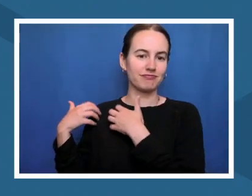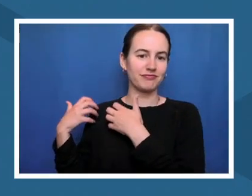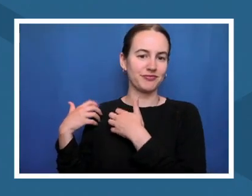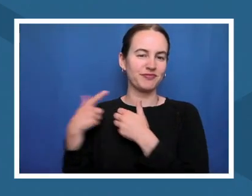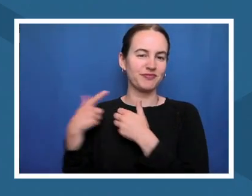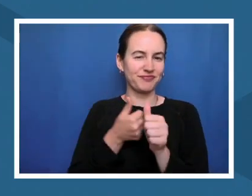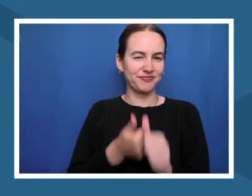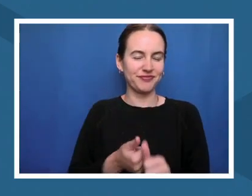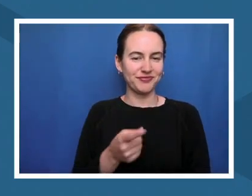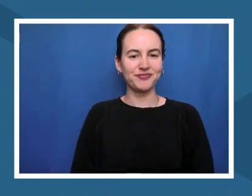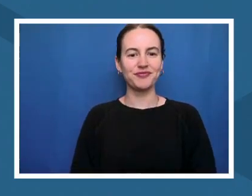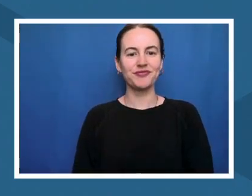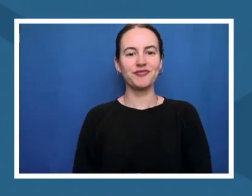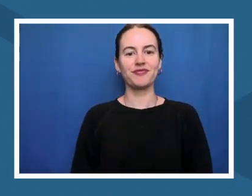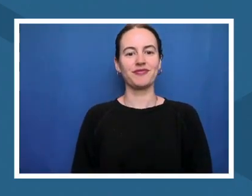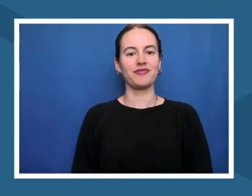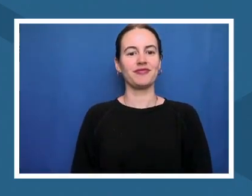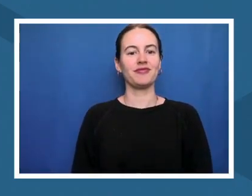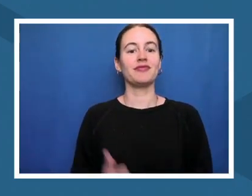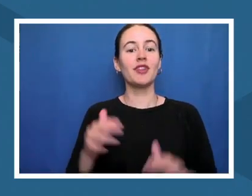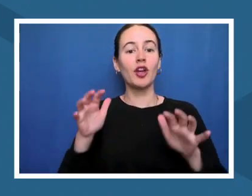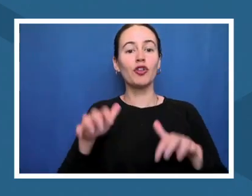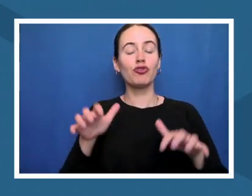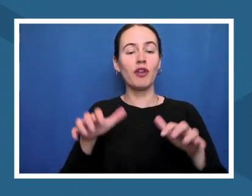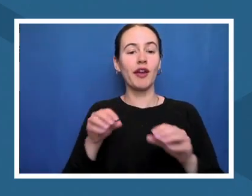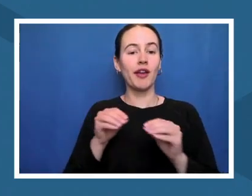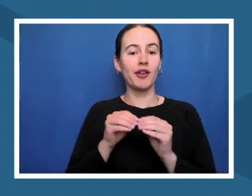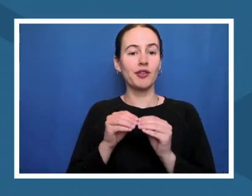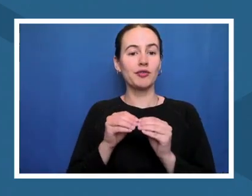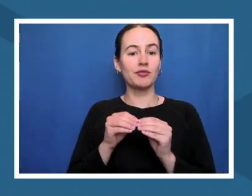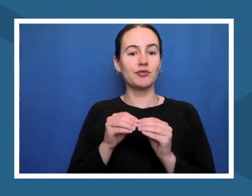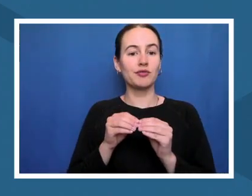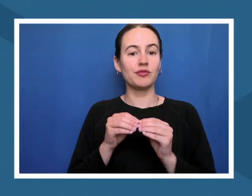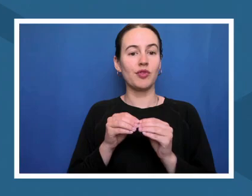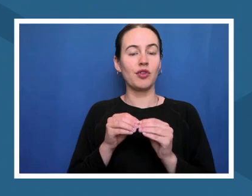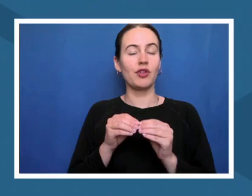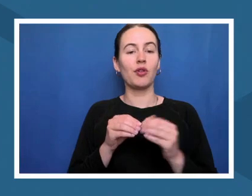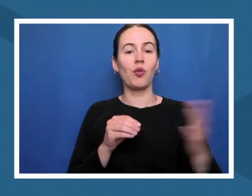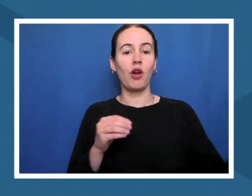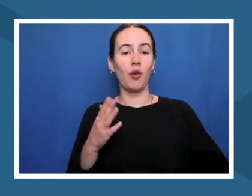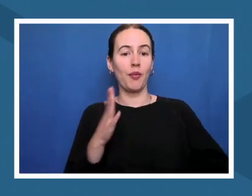and then the rain drops get heavier open